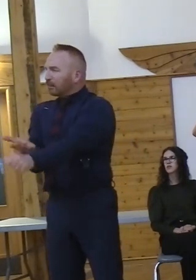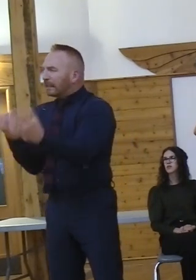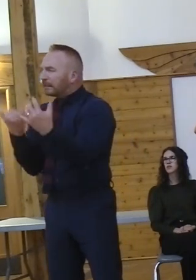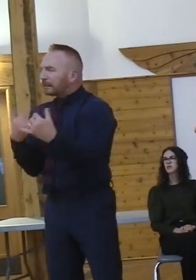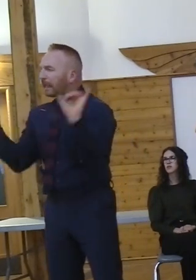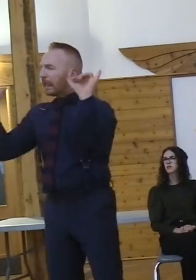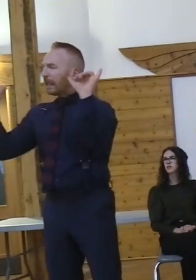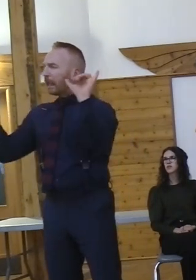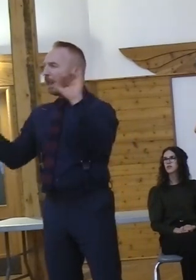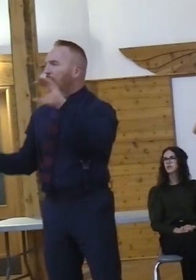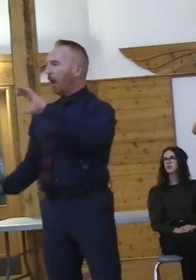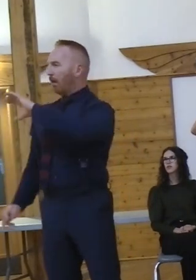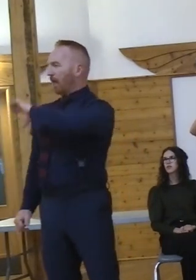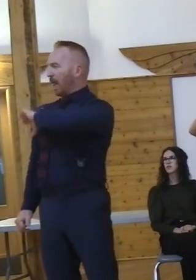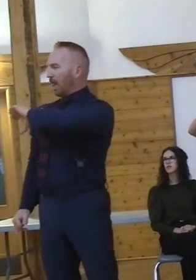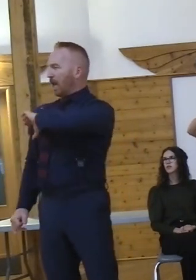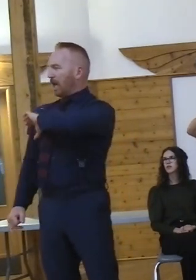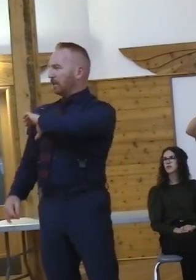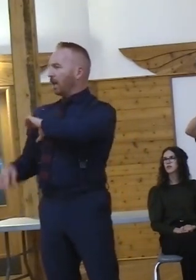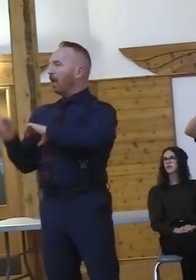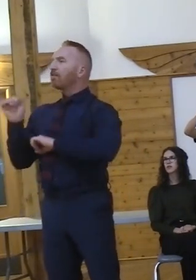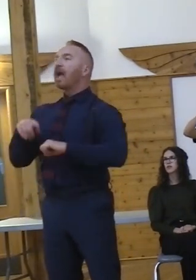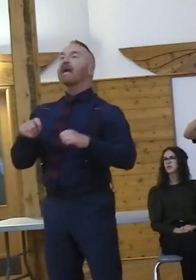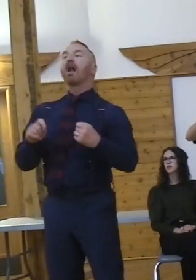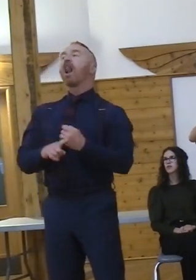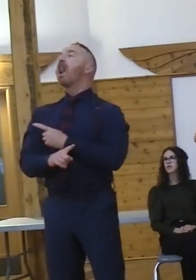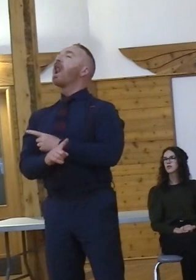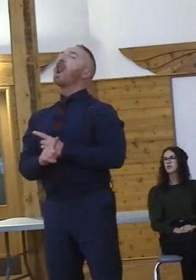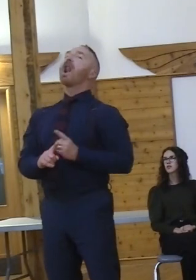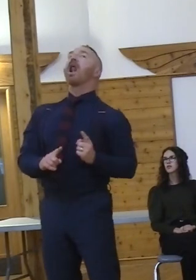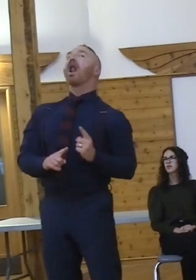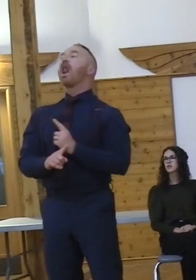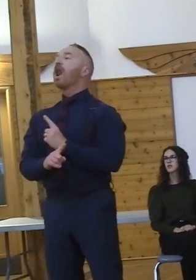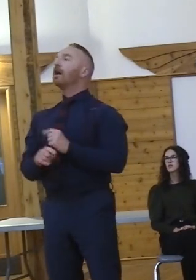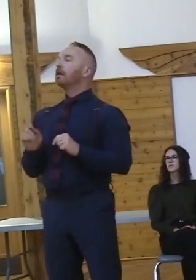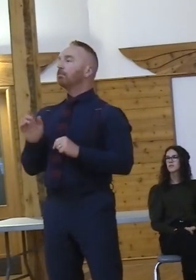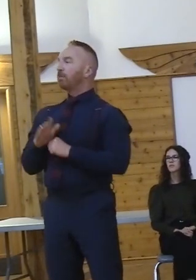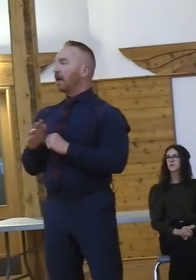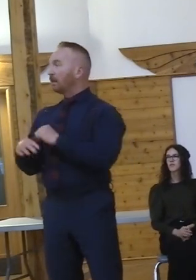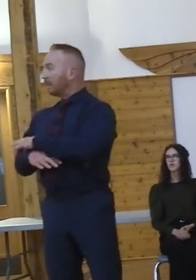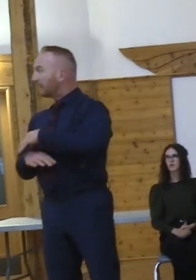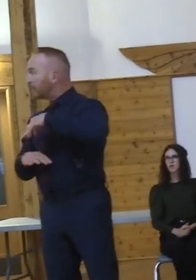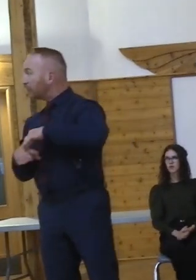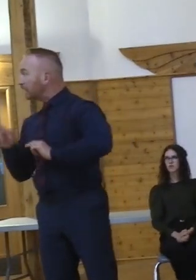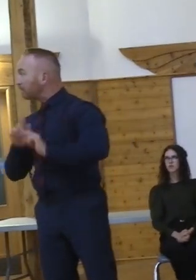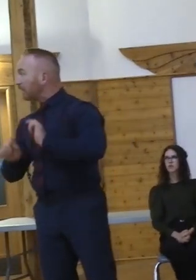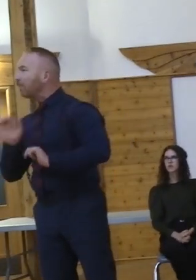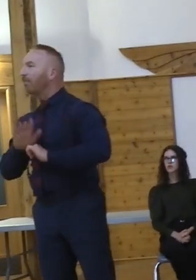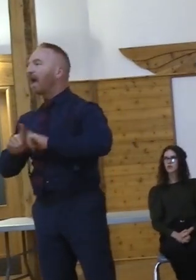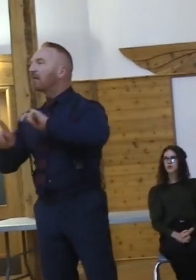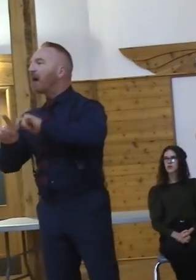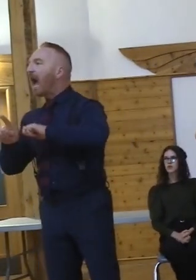games to prevent harassing Indigenous people who just want to bring their loved ones home.